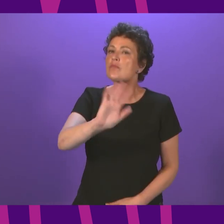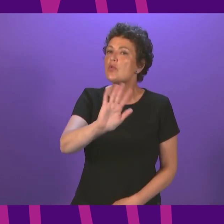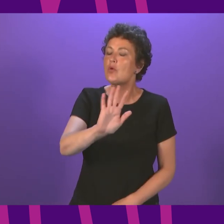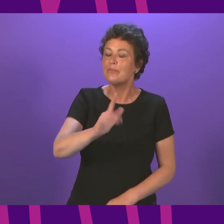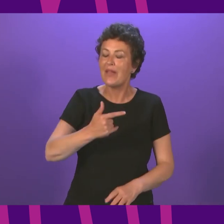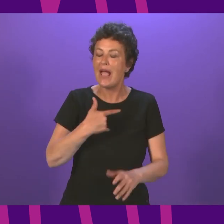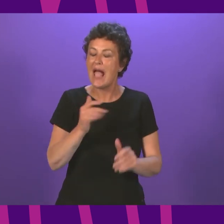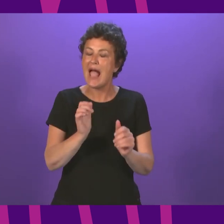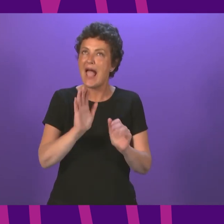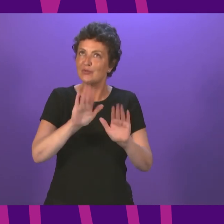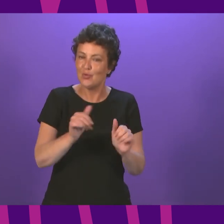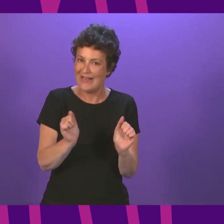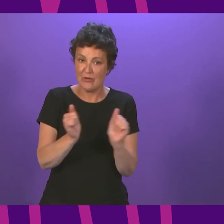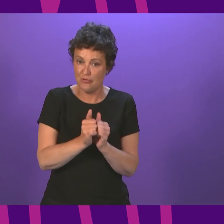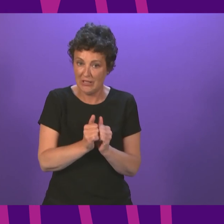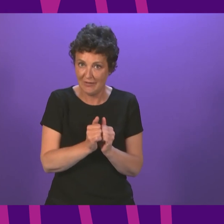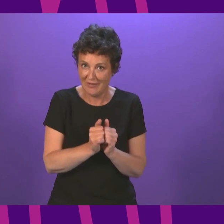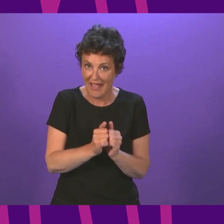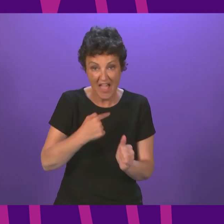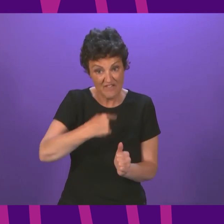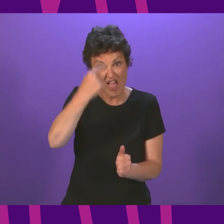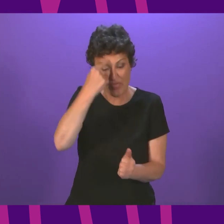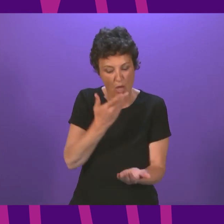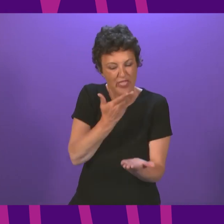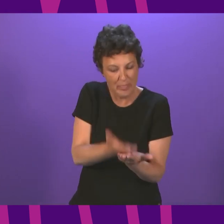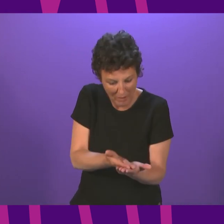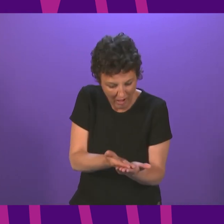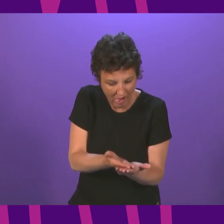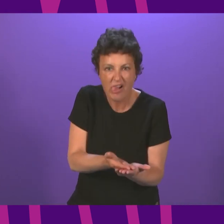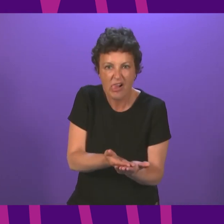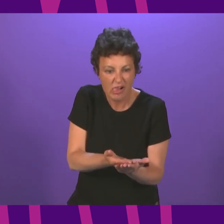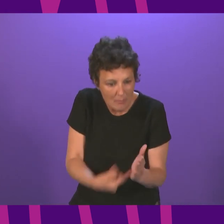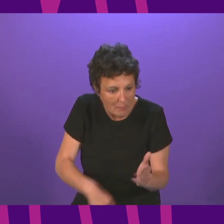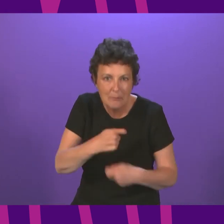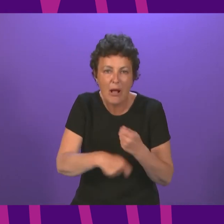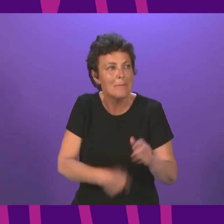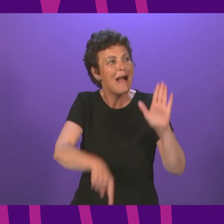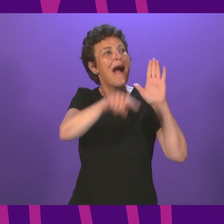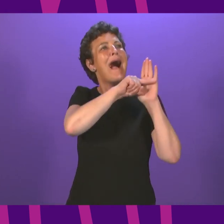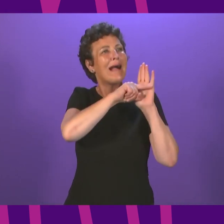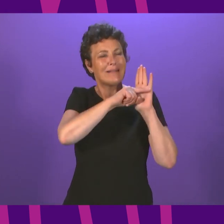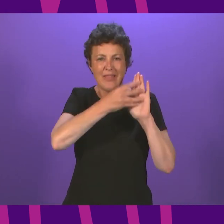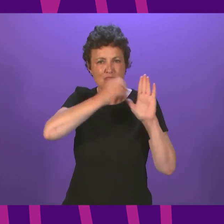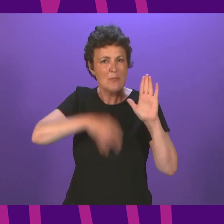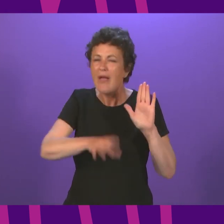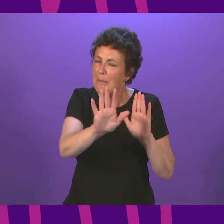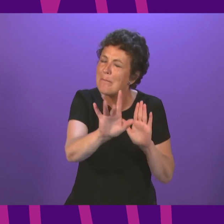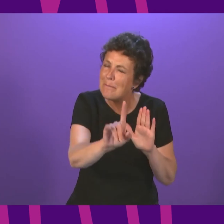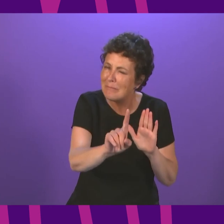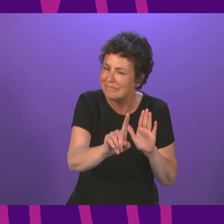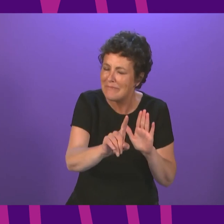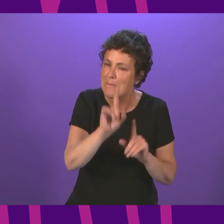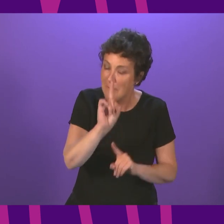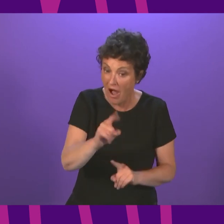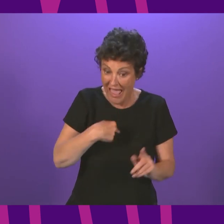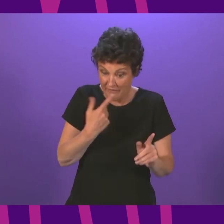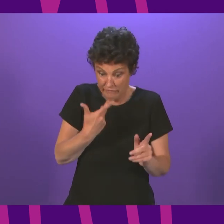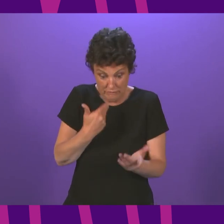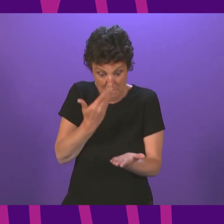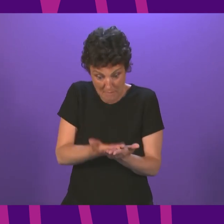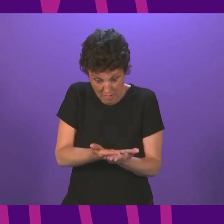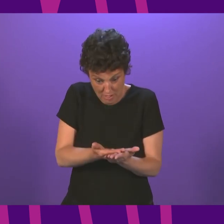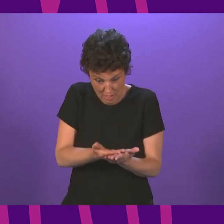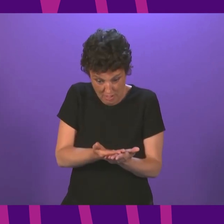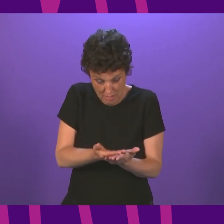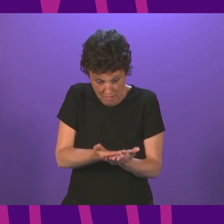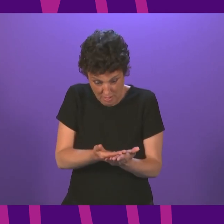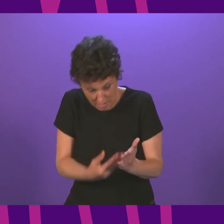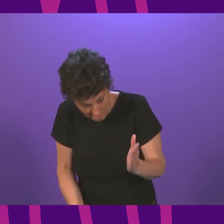On a point of order, Presiding Officer. I realise that it is not possible to amend previous